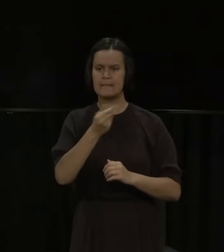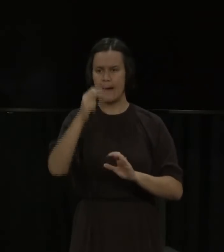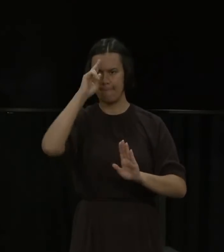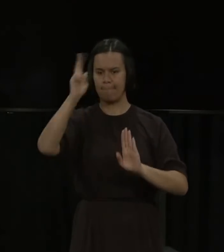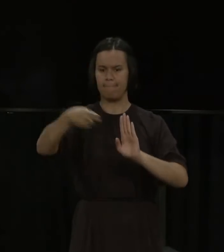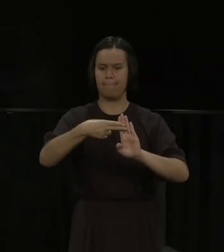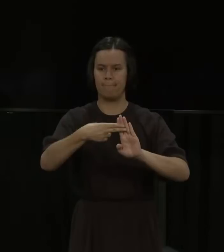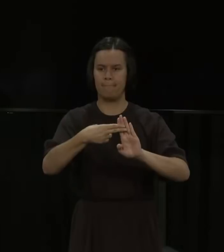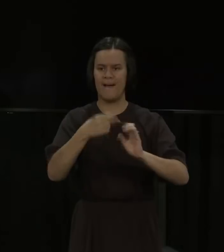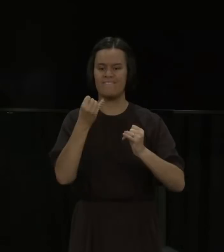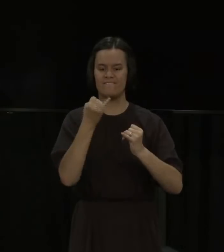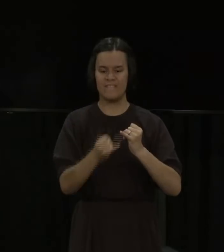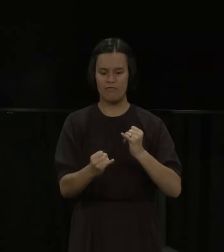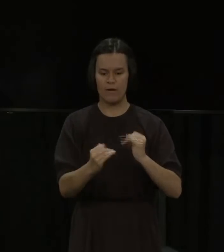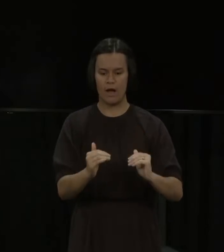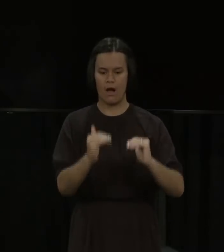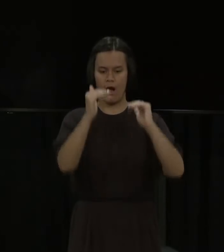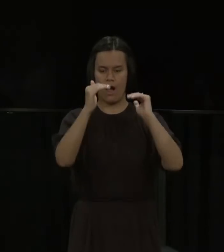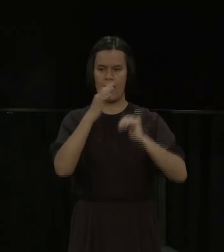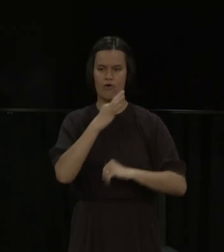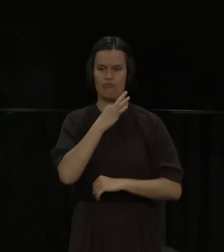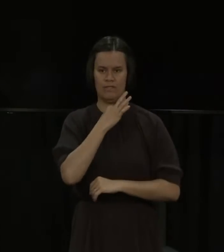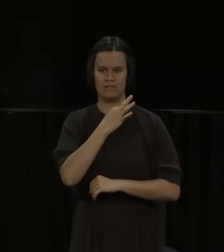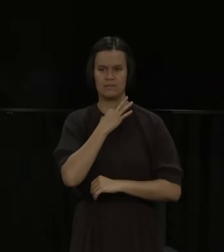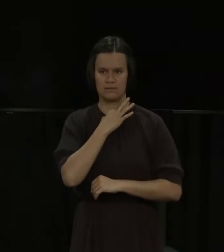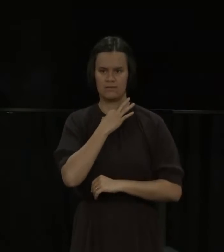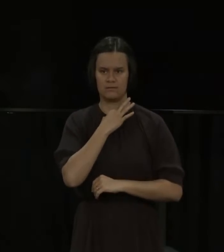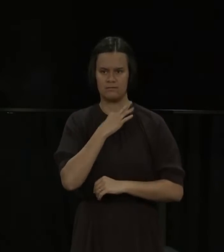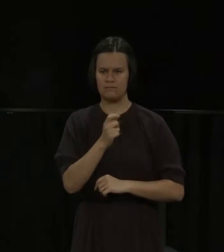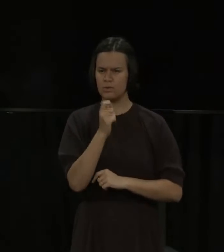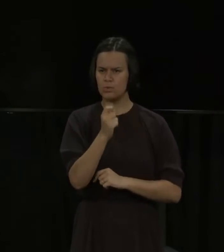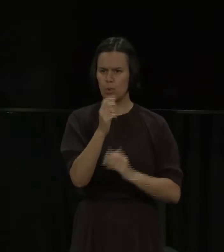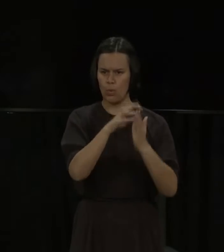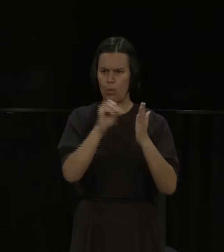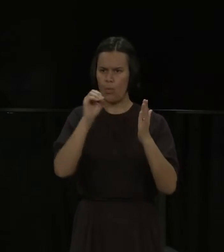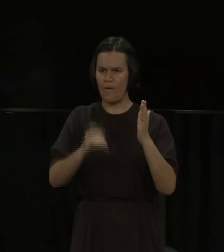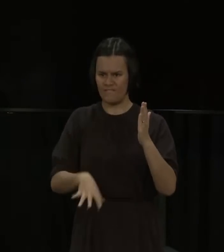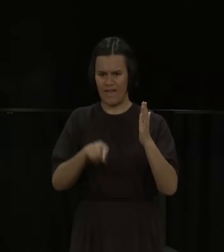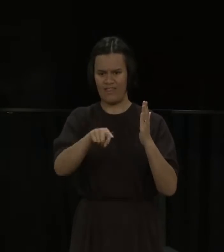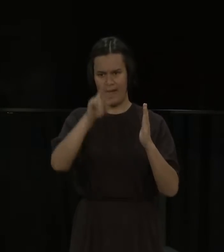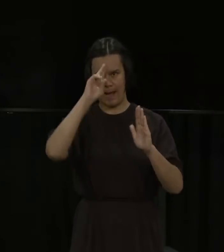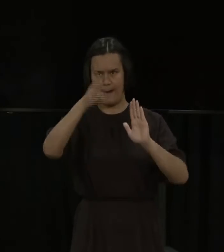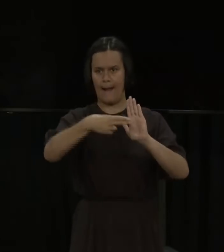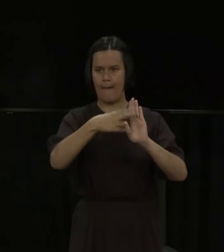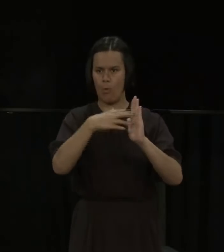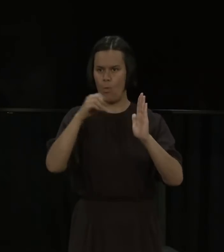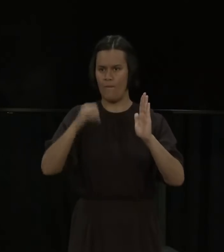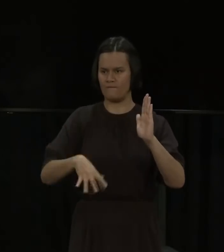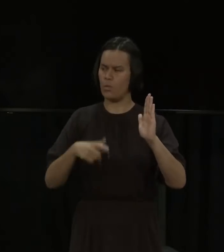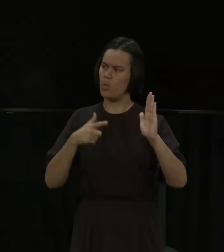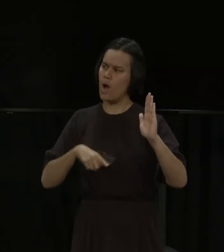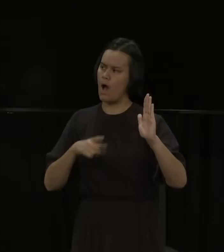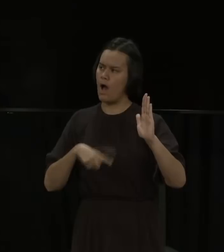Chevron Mac >> The high risk